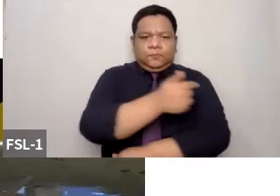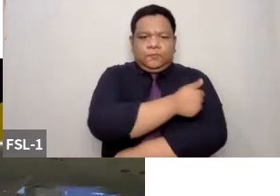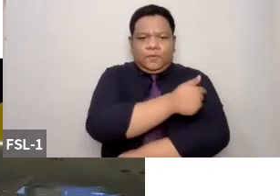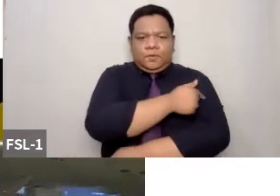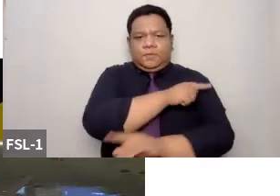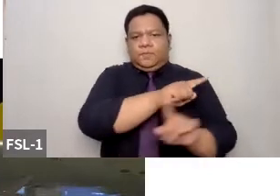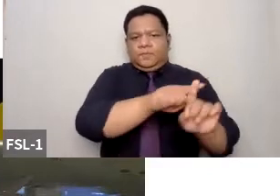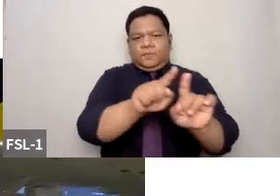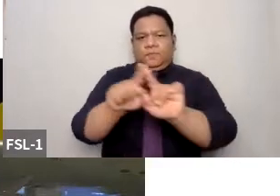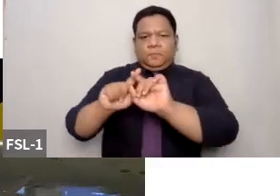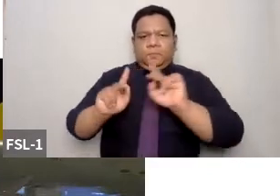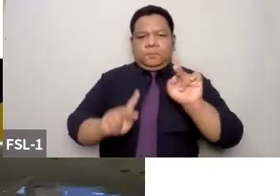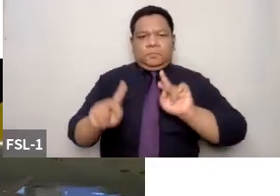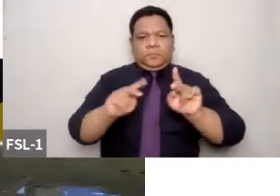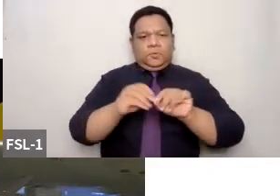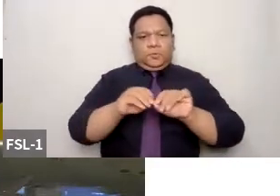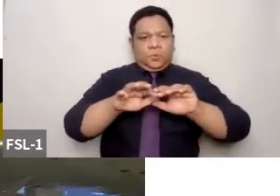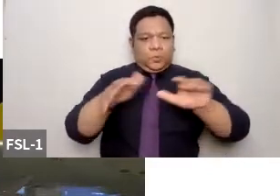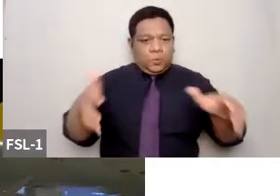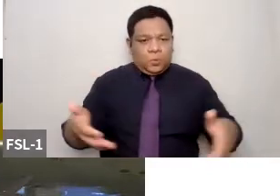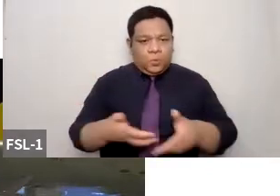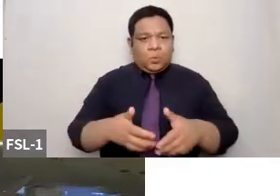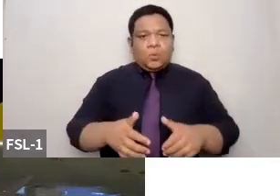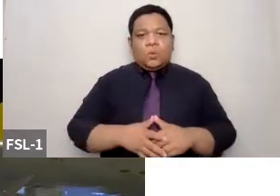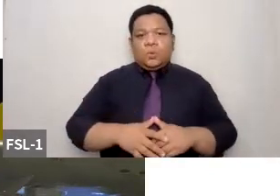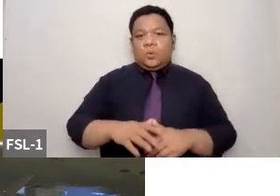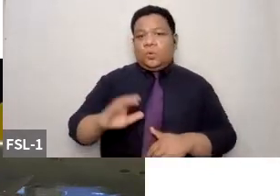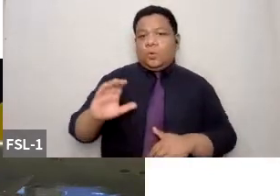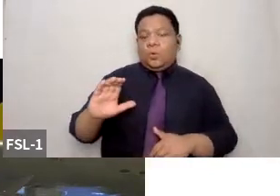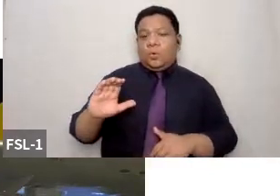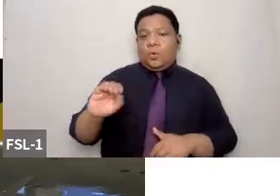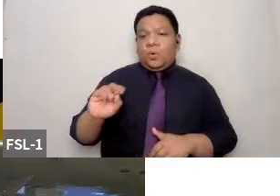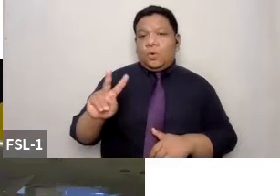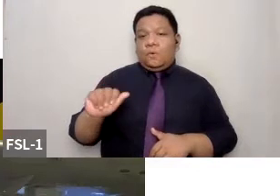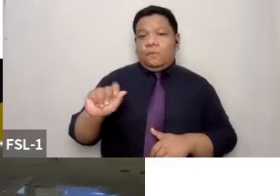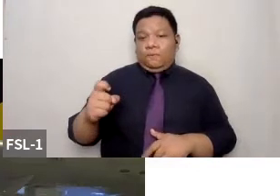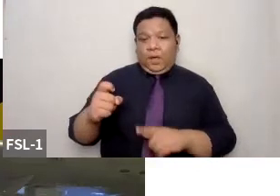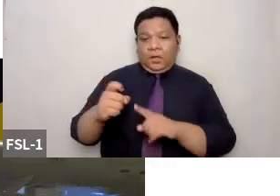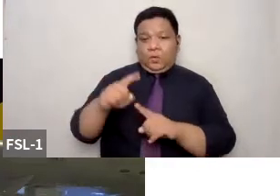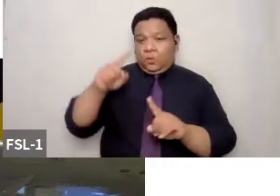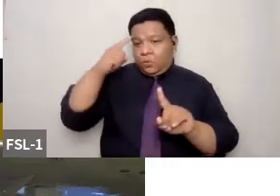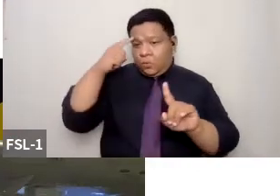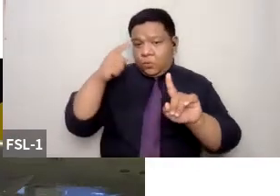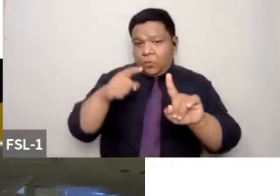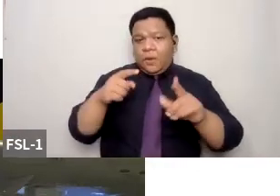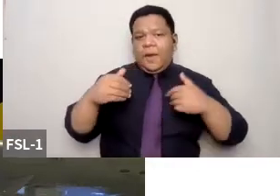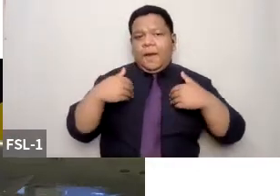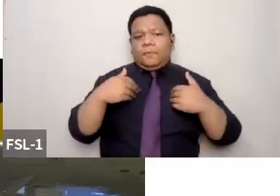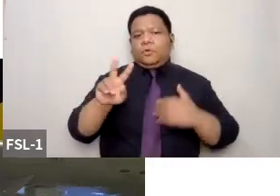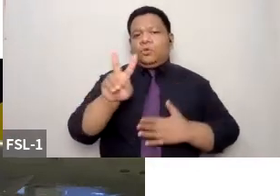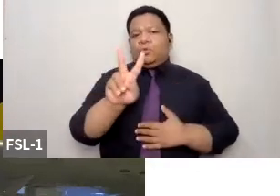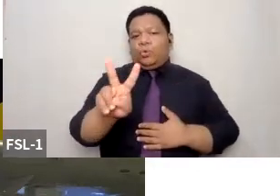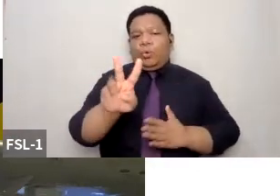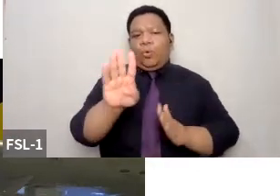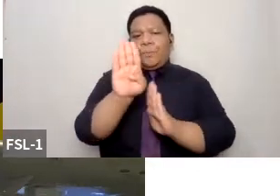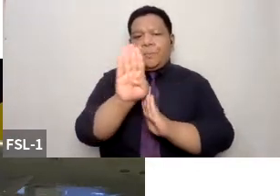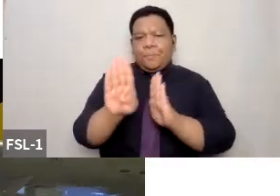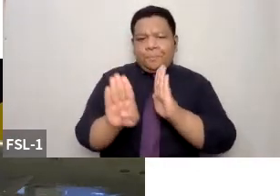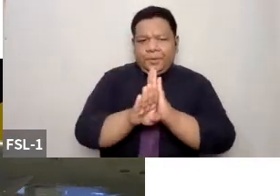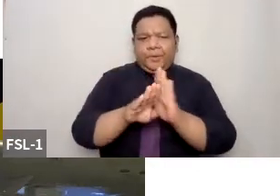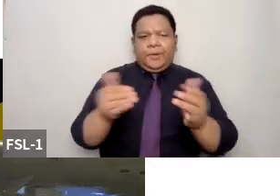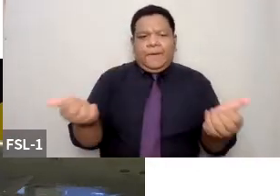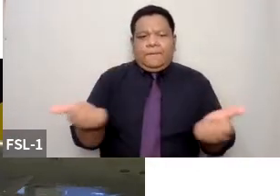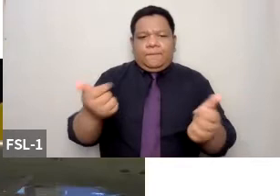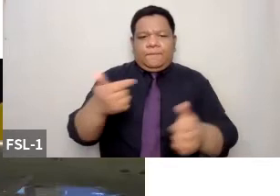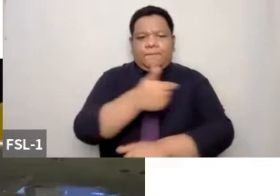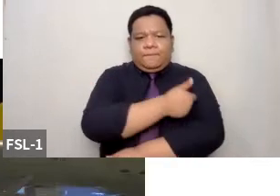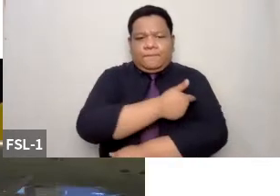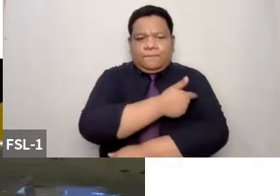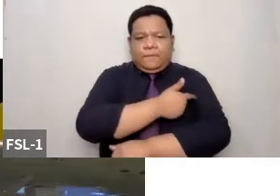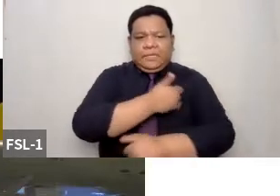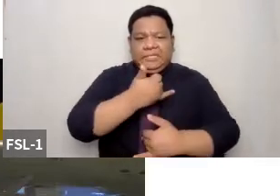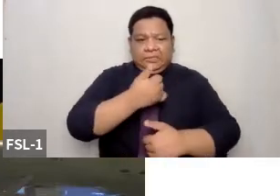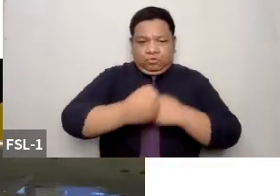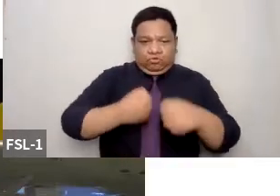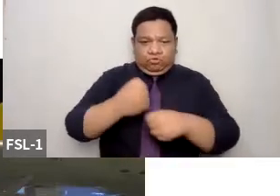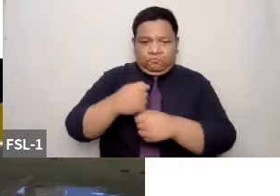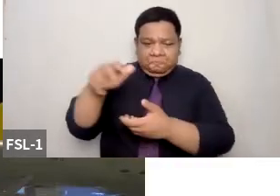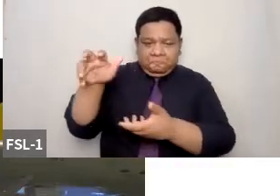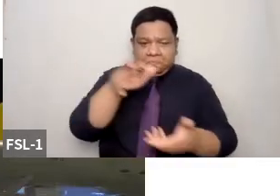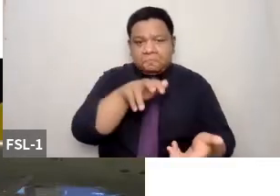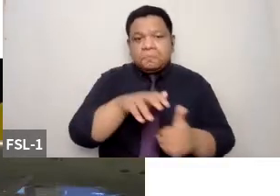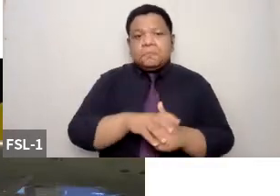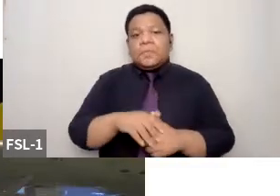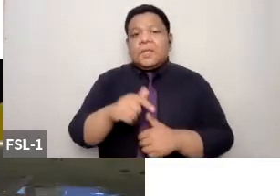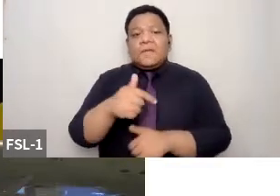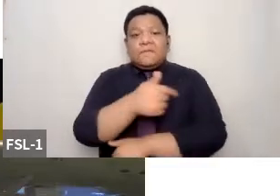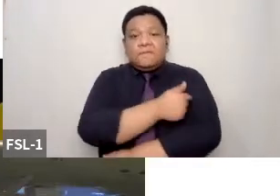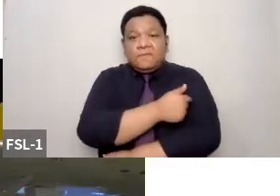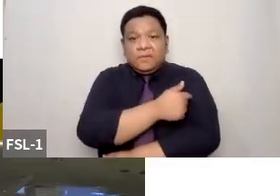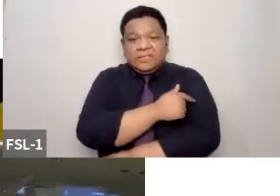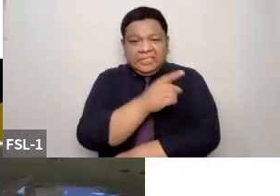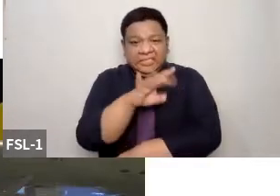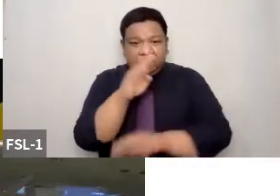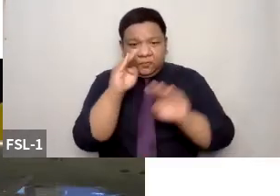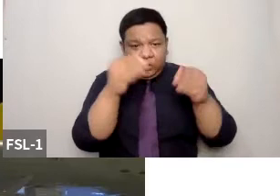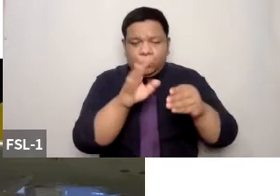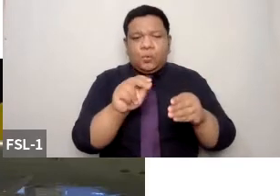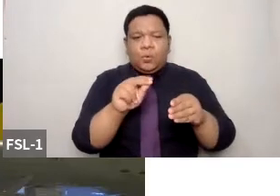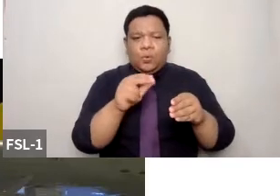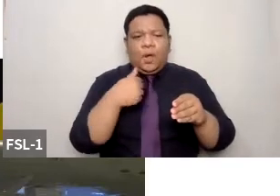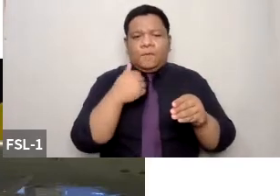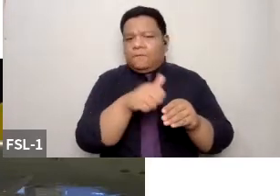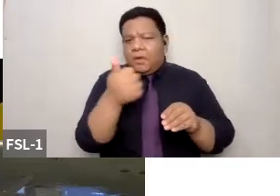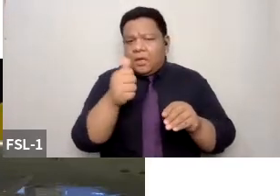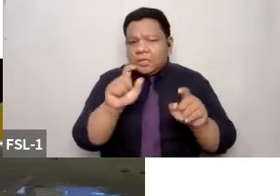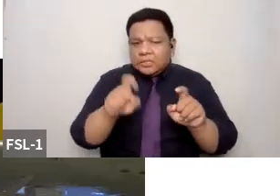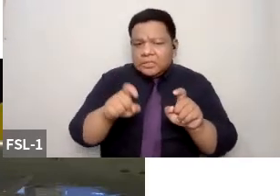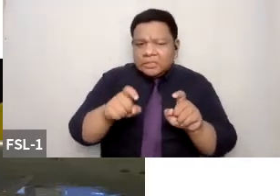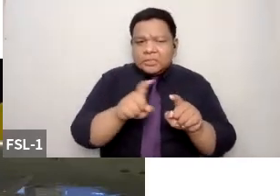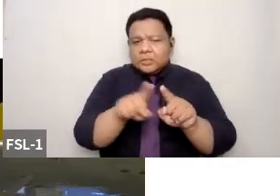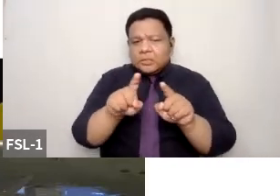Covax’s goal is to achieve 2 billion vaccine deliveries by the end of this year and not only vaccines as there is a lot of equipment needed for administering vaccines.